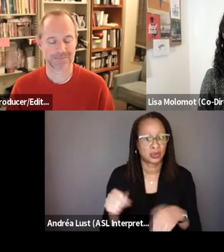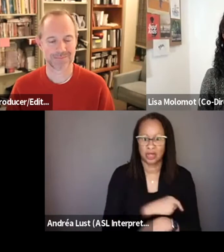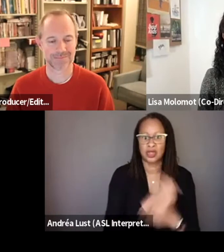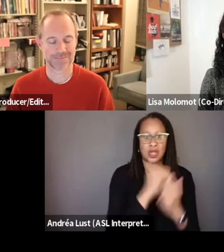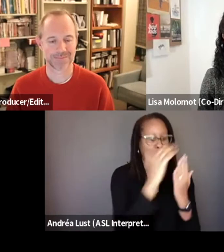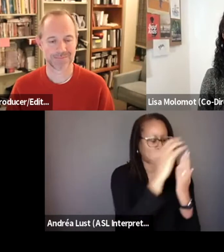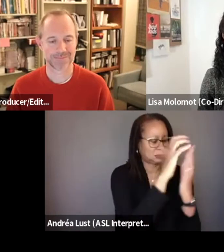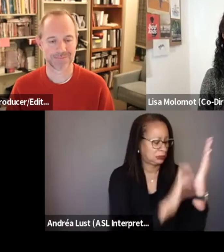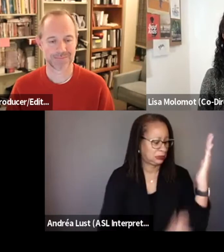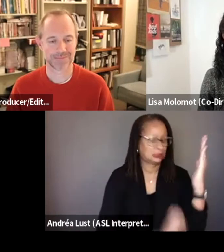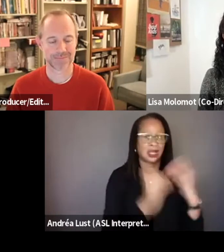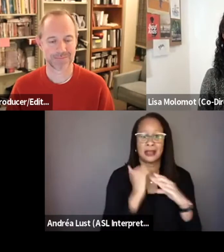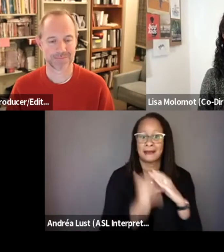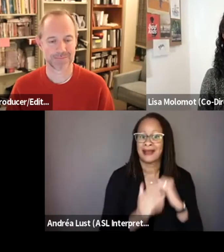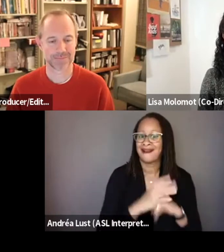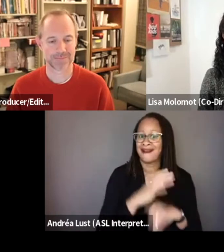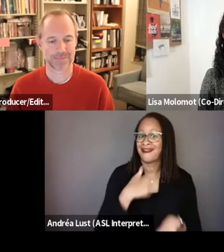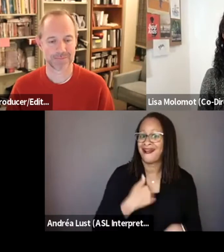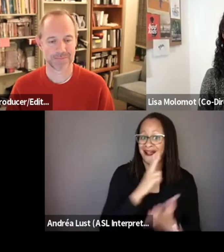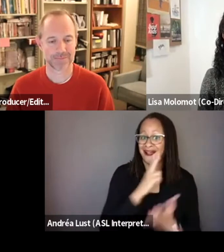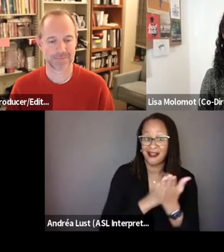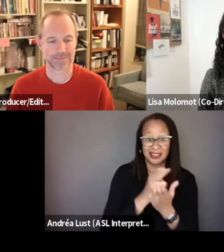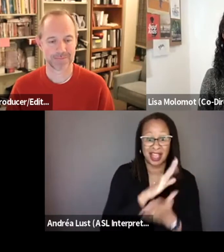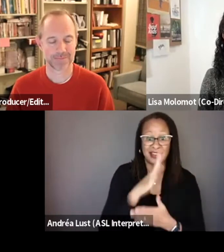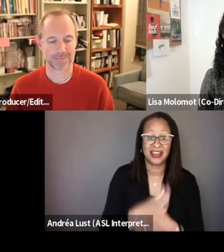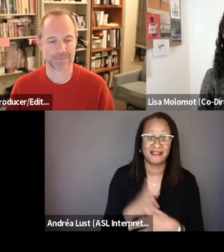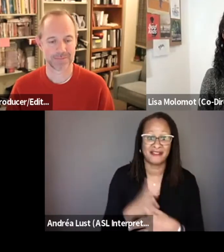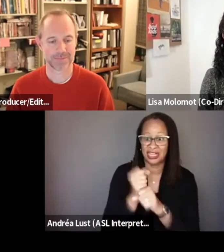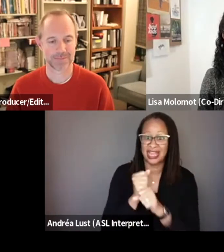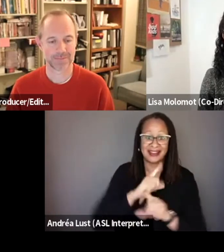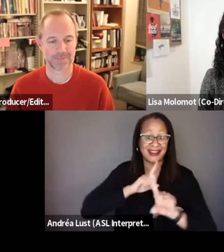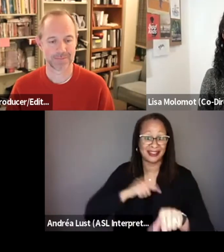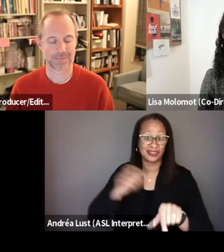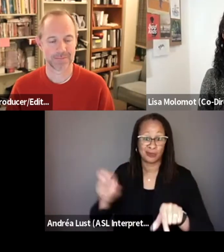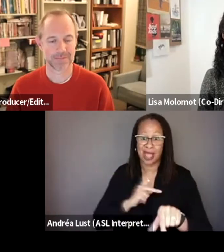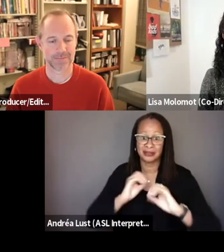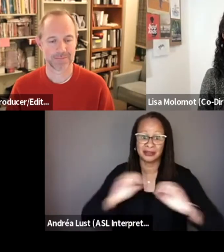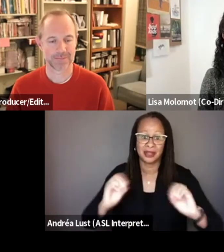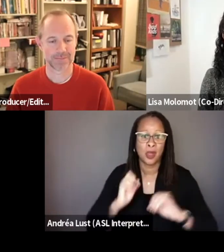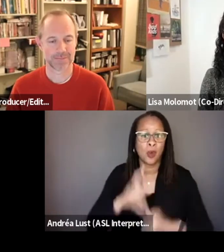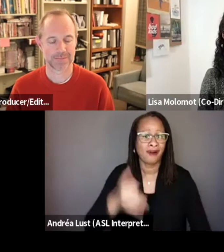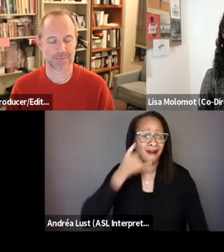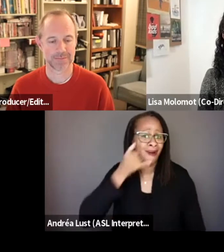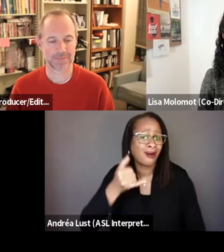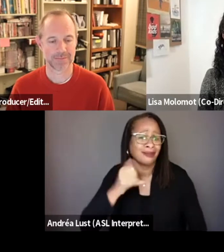I honestly never thought I was going to have an answer back or a call or anything.